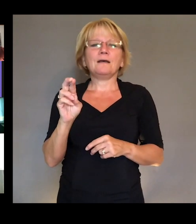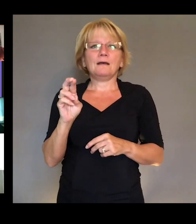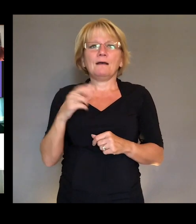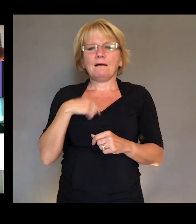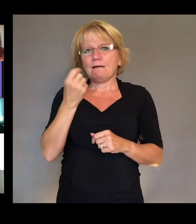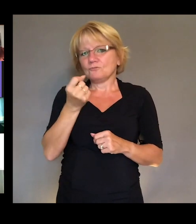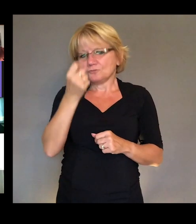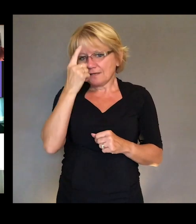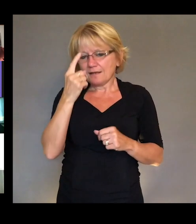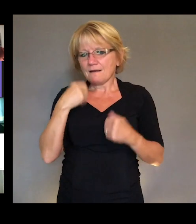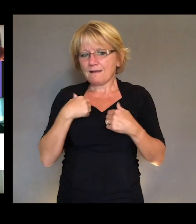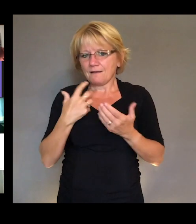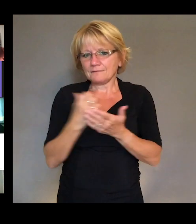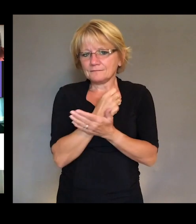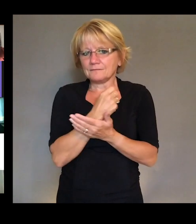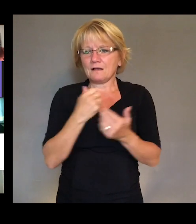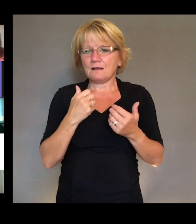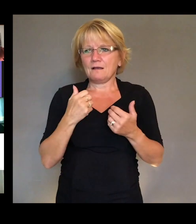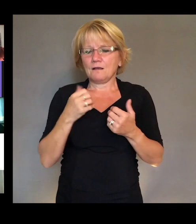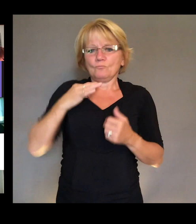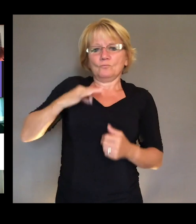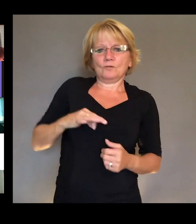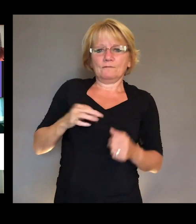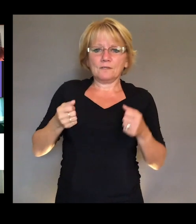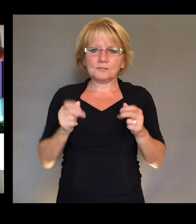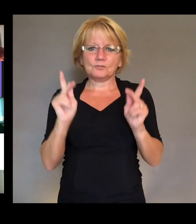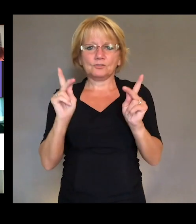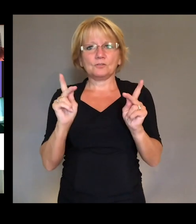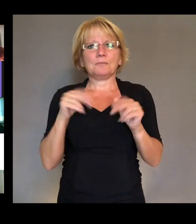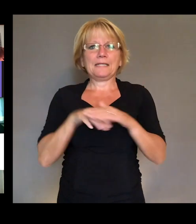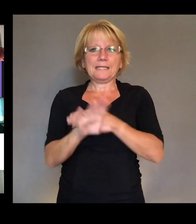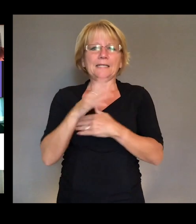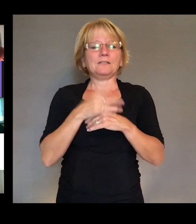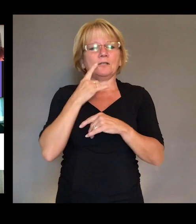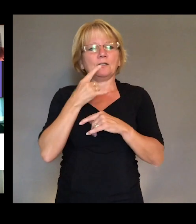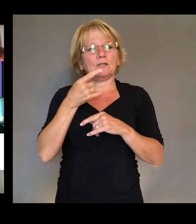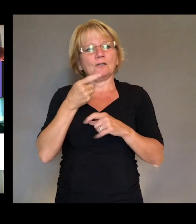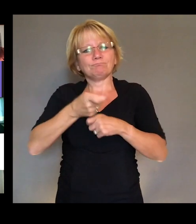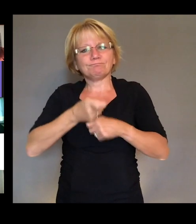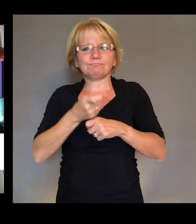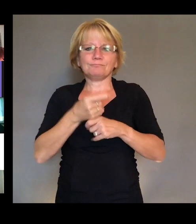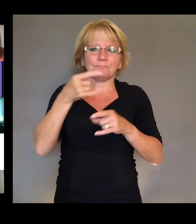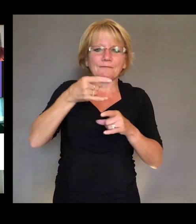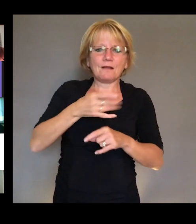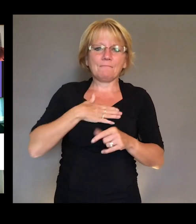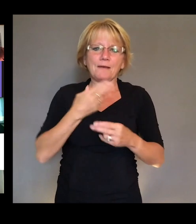And I understand I have a lot of privilege walking in there and making fun of my own name and my titles.